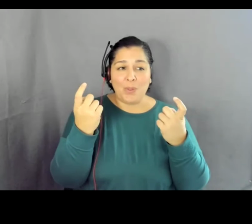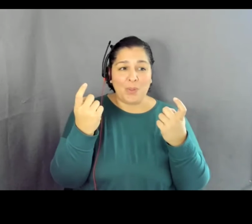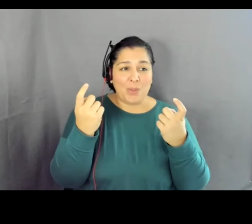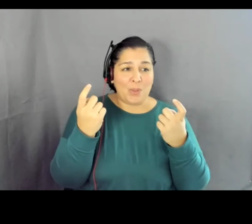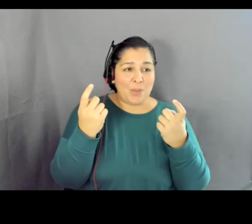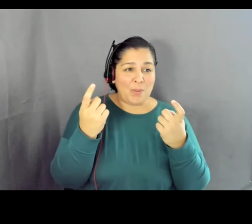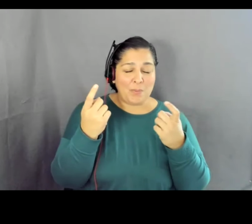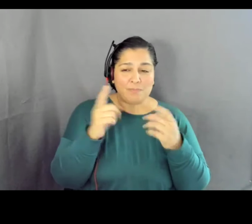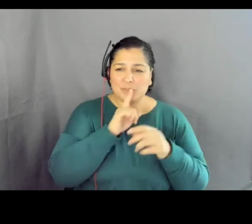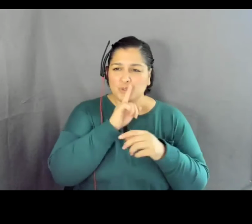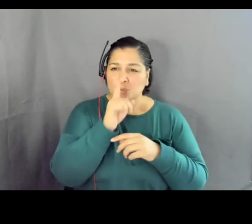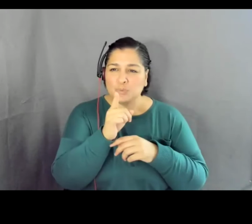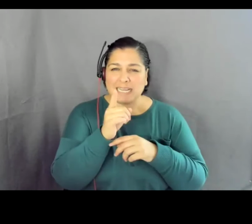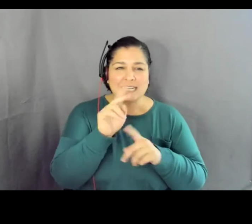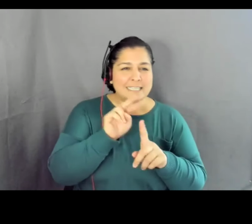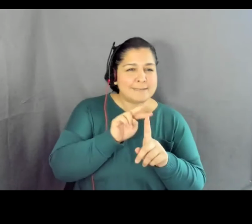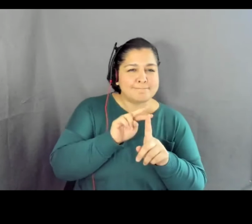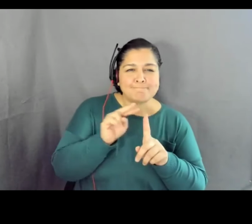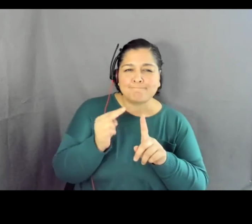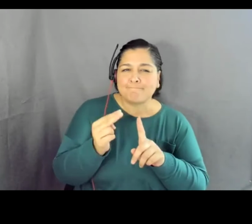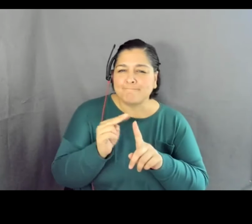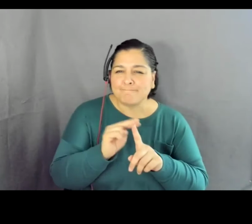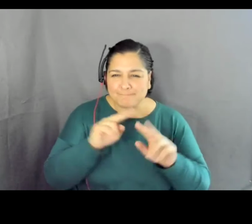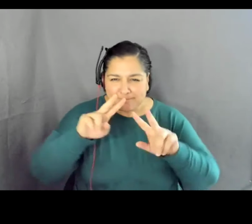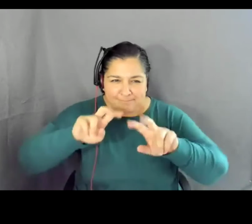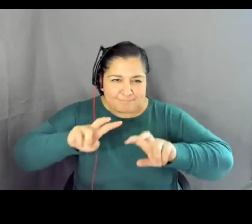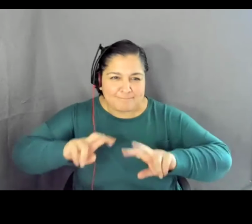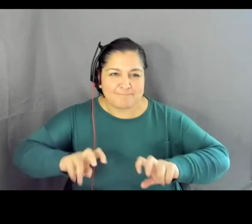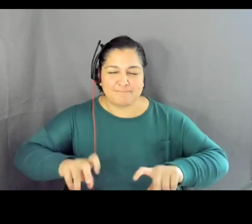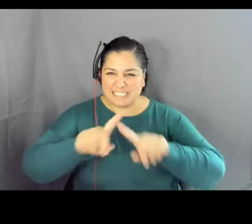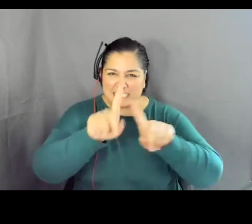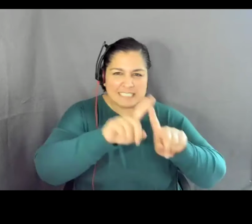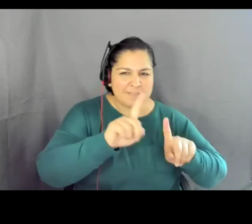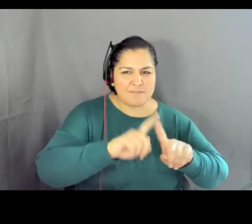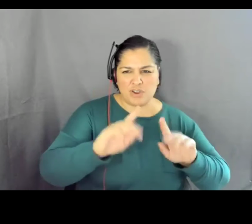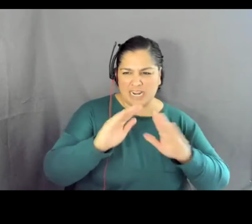look at things with our various communities like, gentrification and housing.